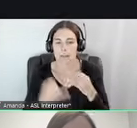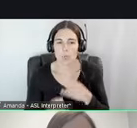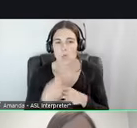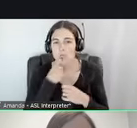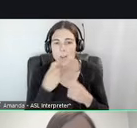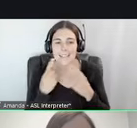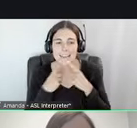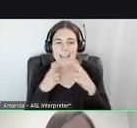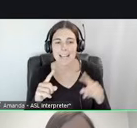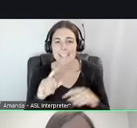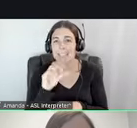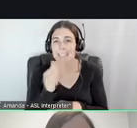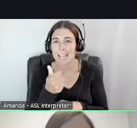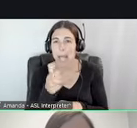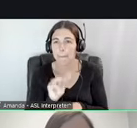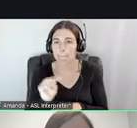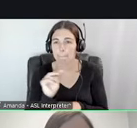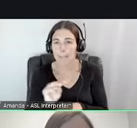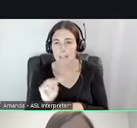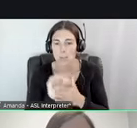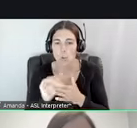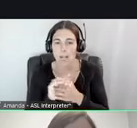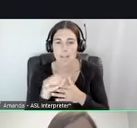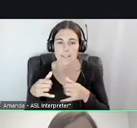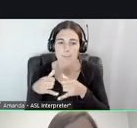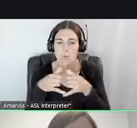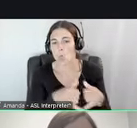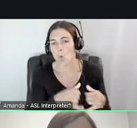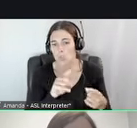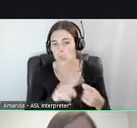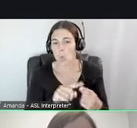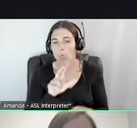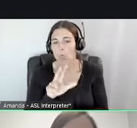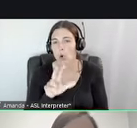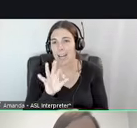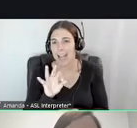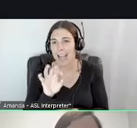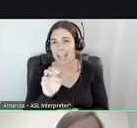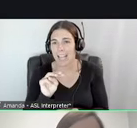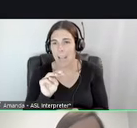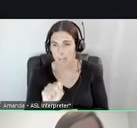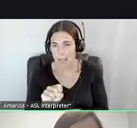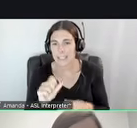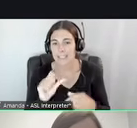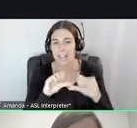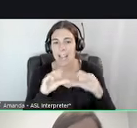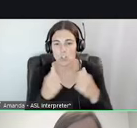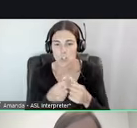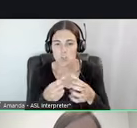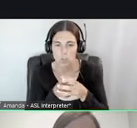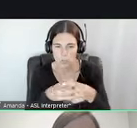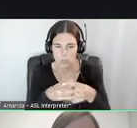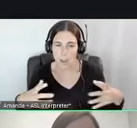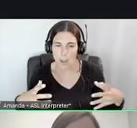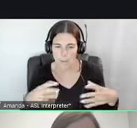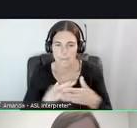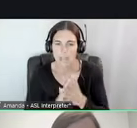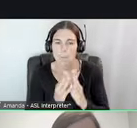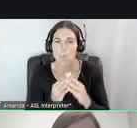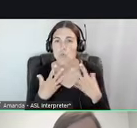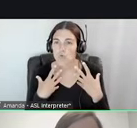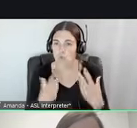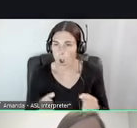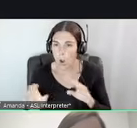$10 million of awards to 39 EMS agencies to expand and strengthen mental health crisis response and